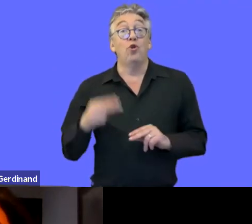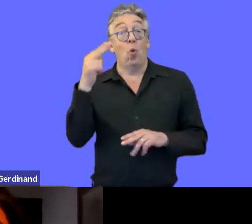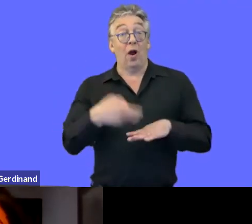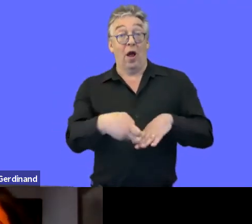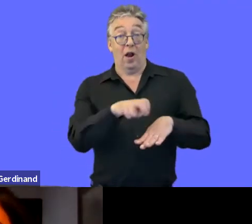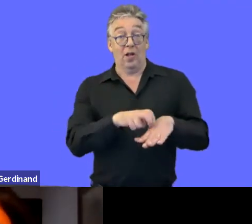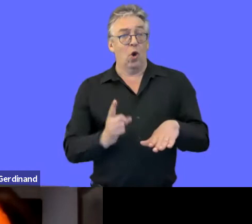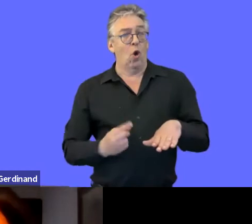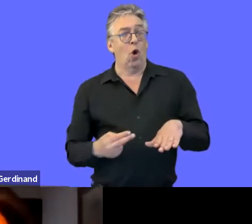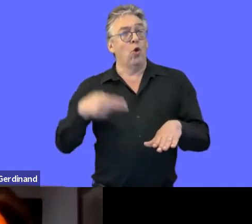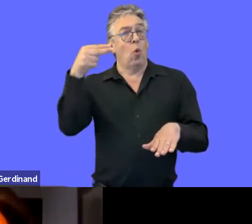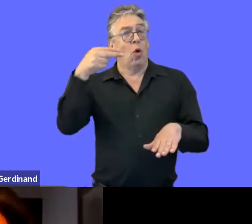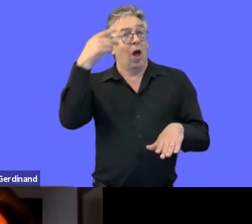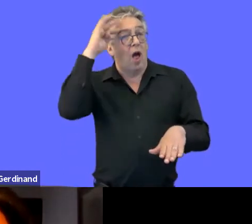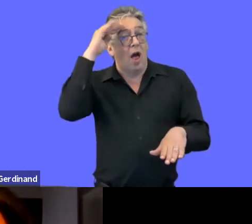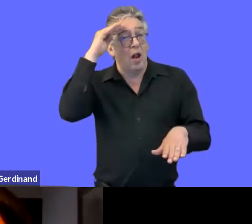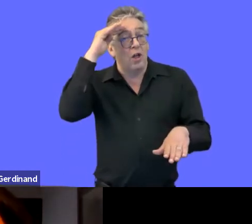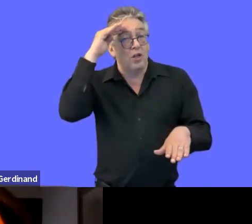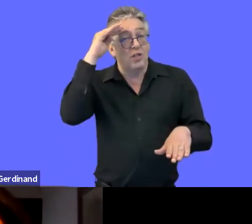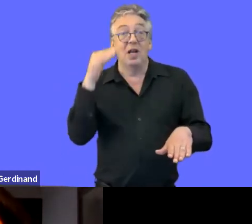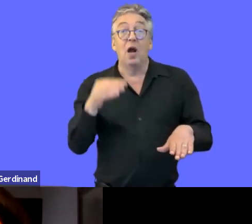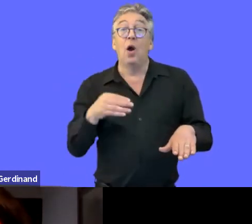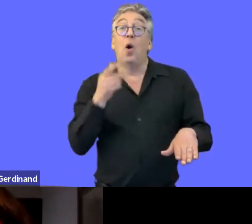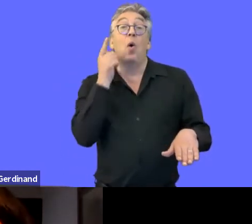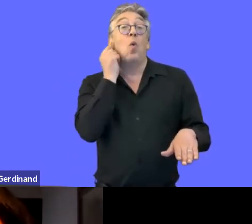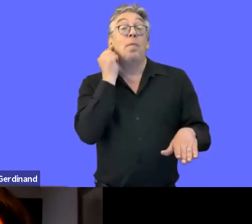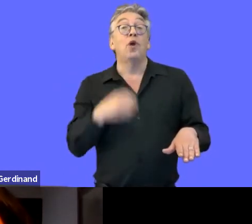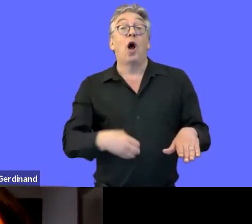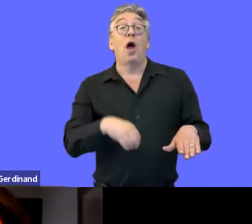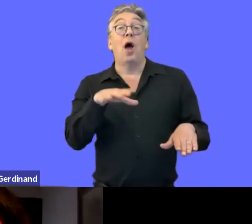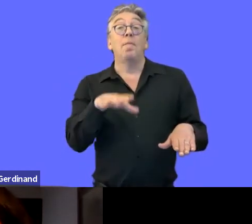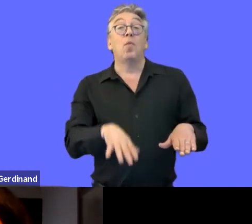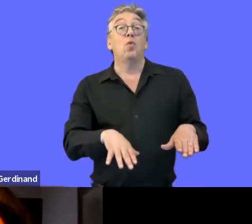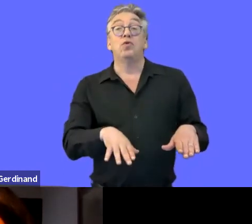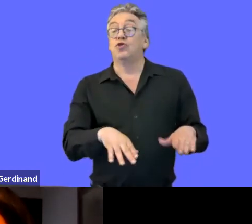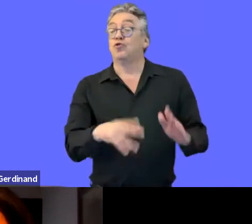and the CEDAW committee after conducting a visit found